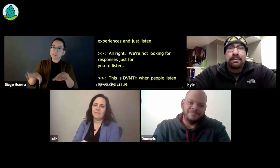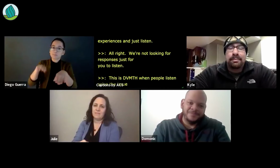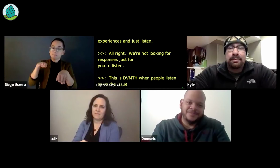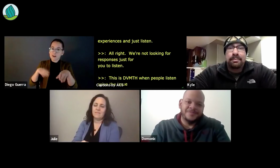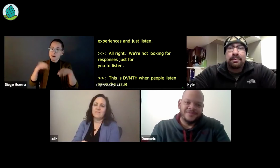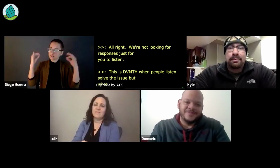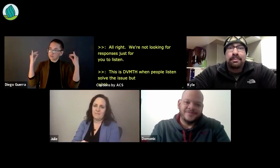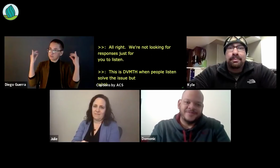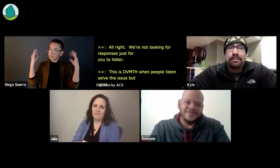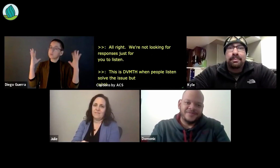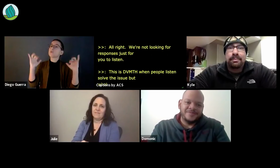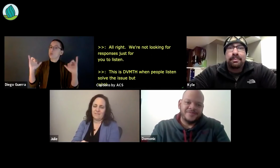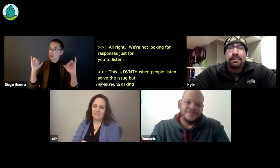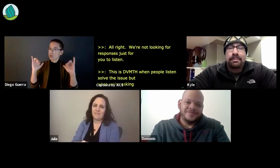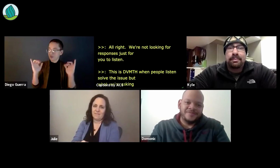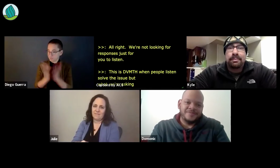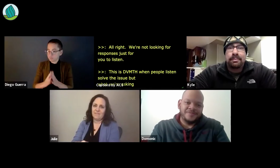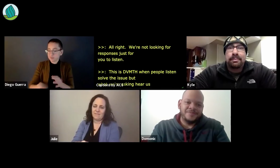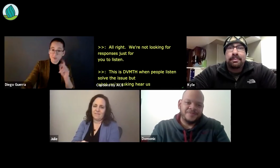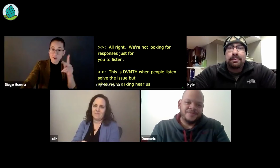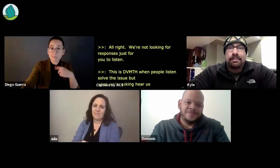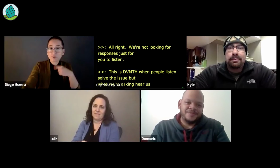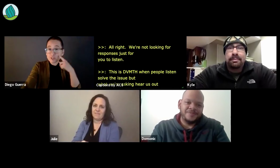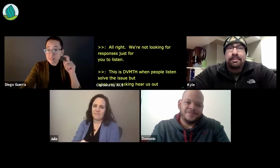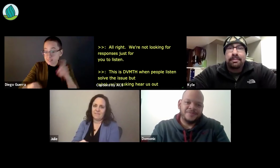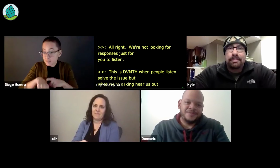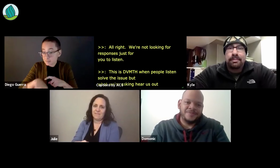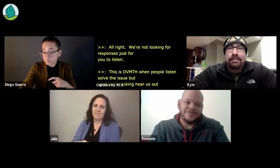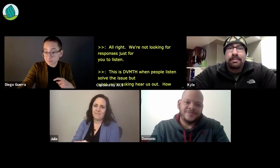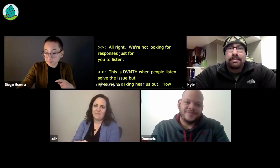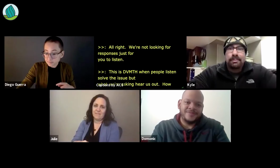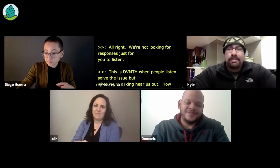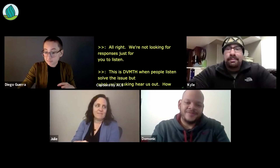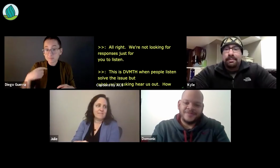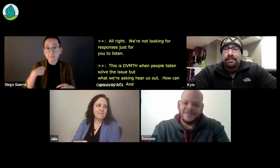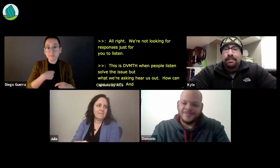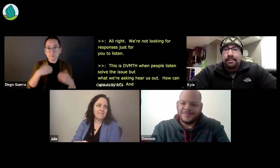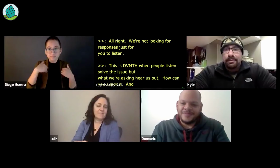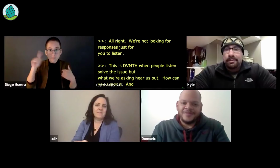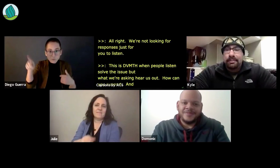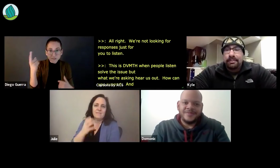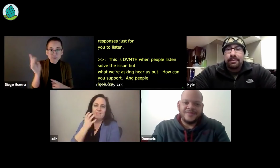but we're asking for you to stand back and just take a time to take that in and put some thoughts together.